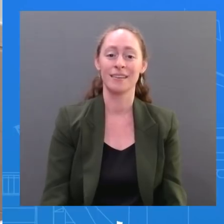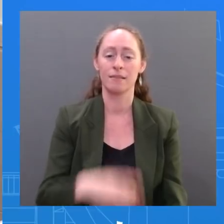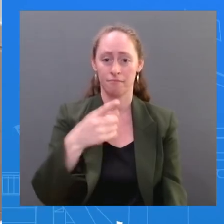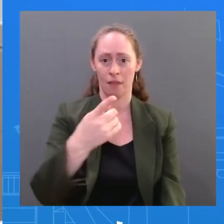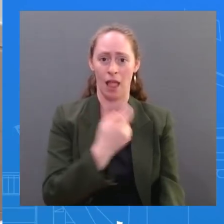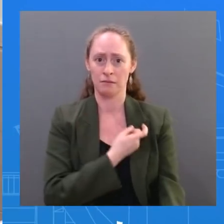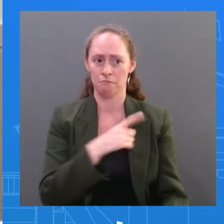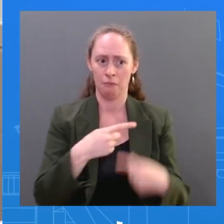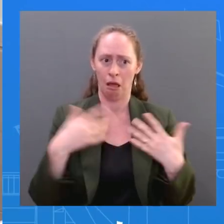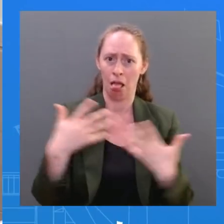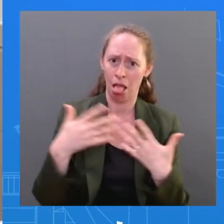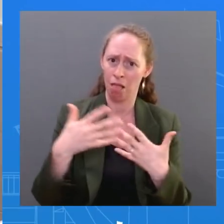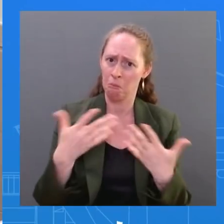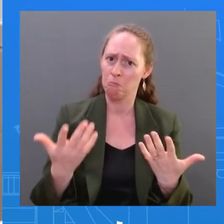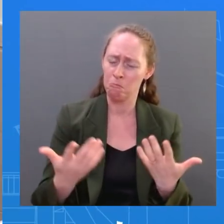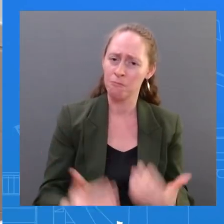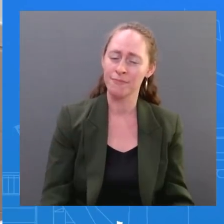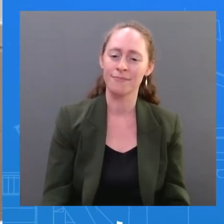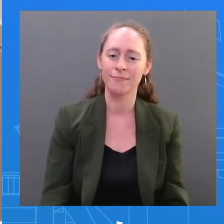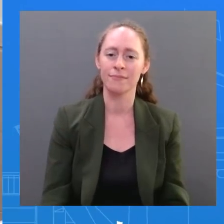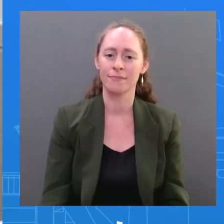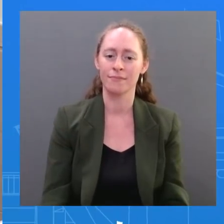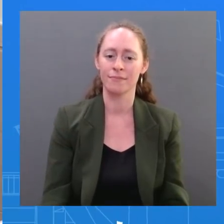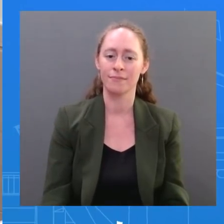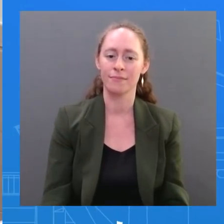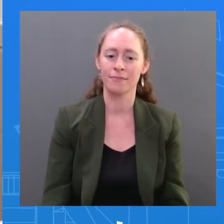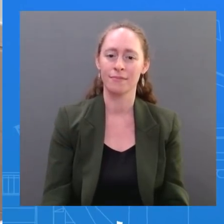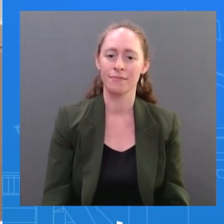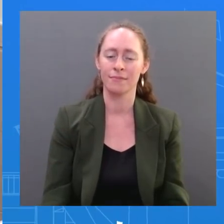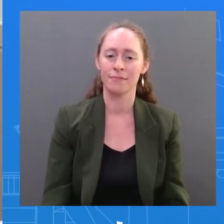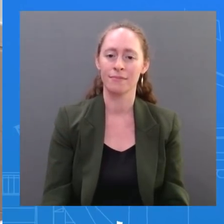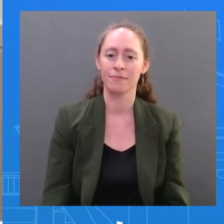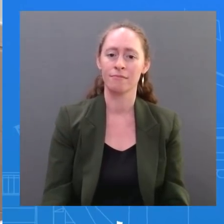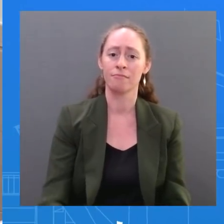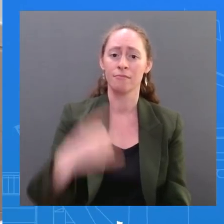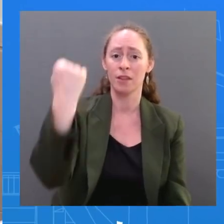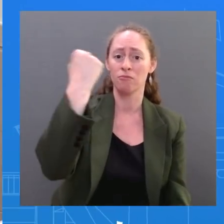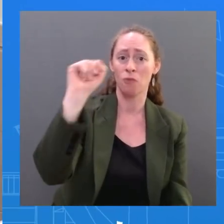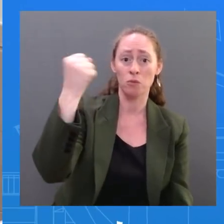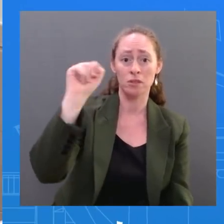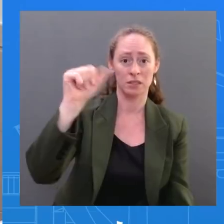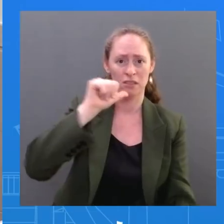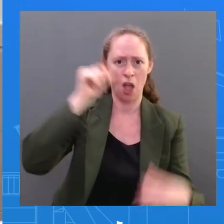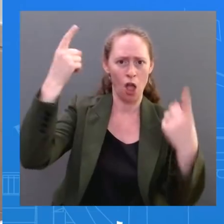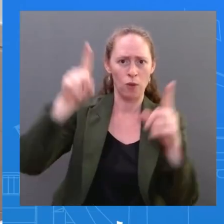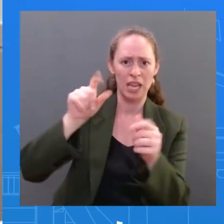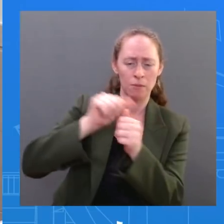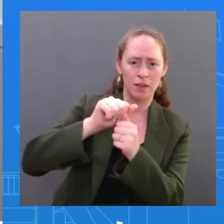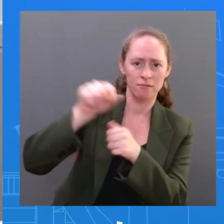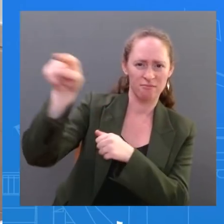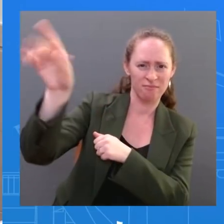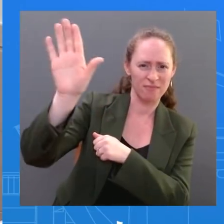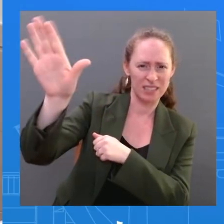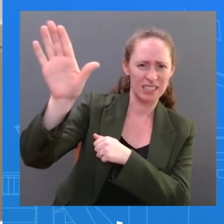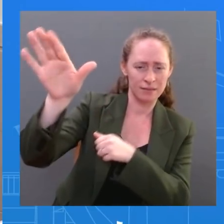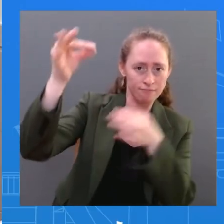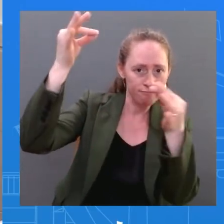The Press: -- because protesters do not agree with an opinion that they signed on to, have no right to privacy, is what you're saying? Ms. Jean-Pierre: But, Peter, this is --